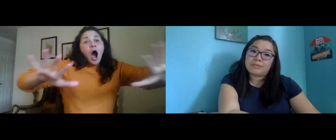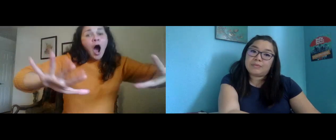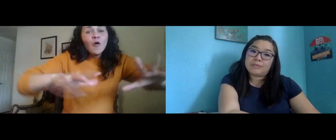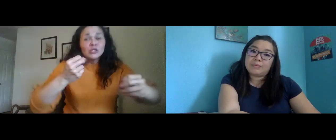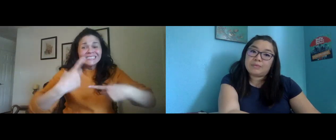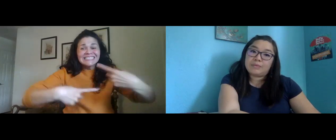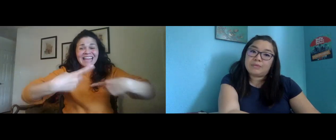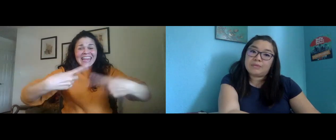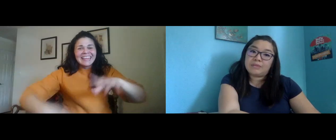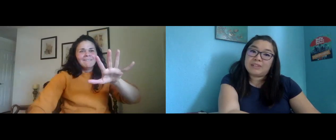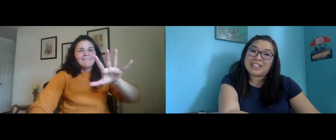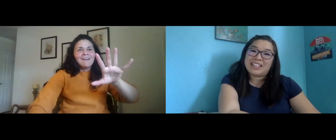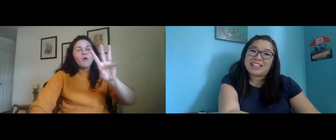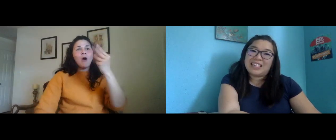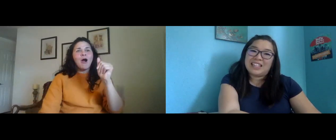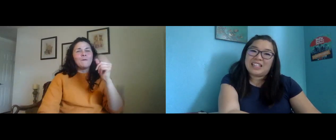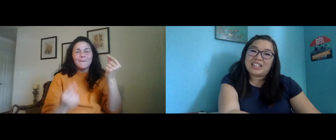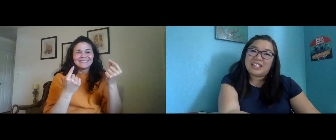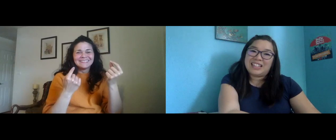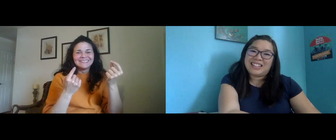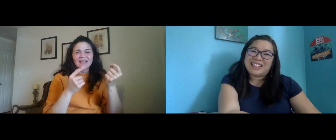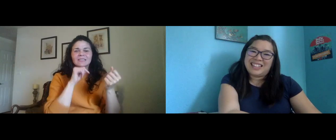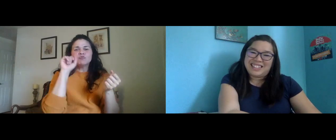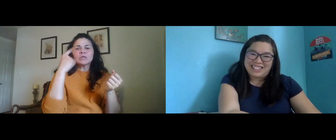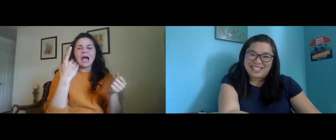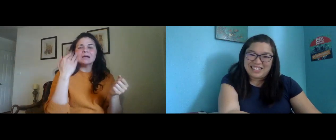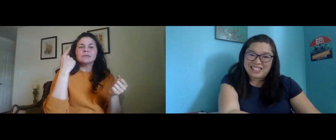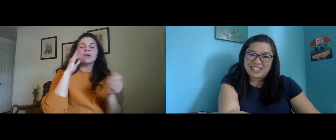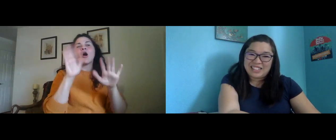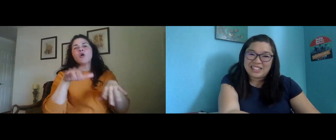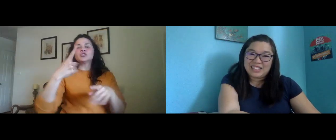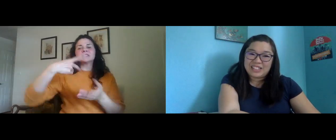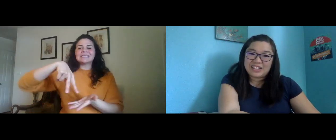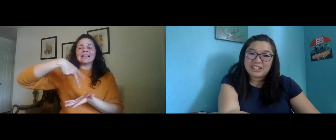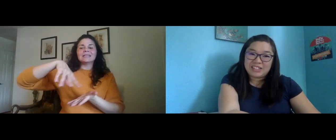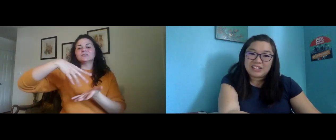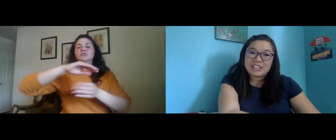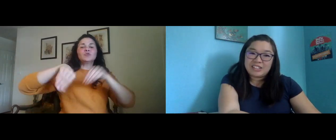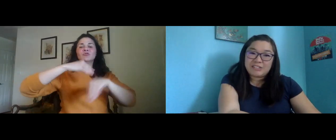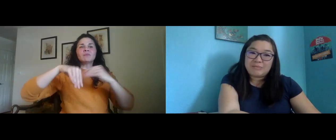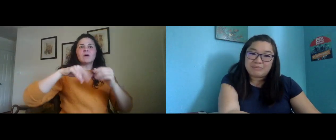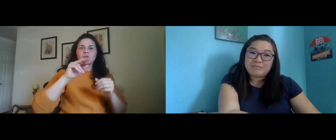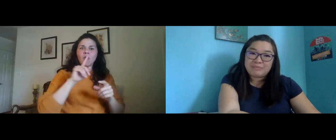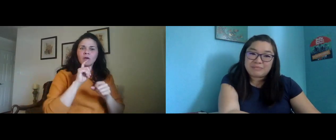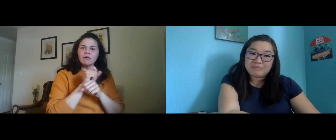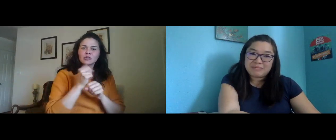been watching the play for a while before realizing that I was signing! It changed their perception. They assumed that I was just a dancer doing random moves,